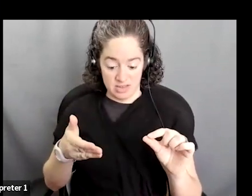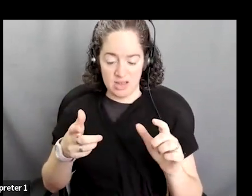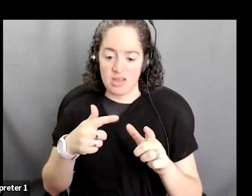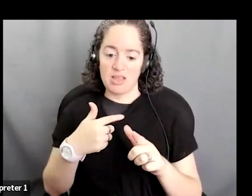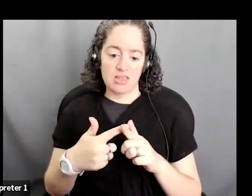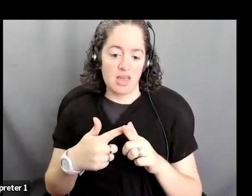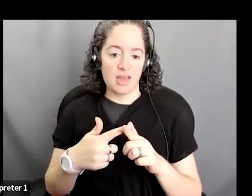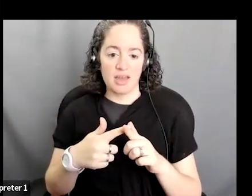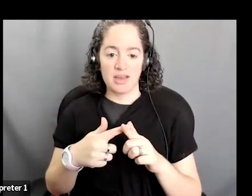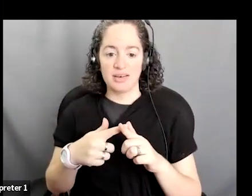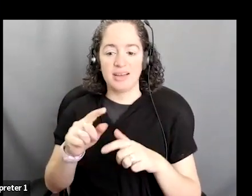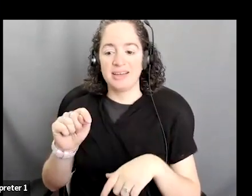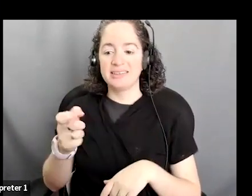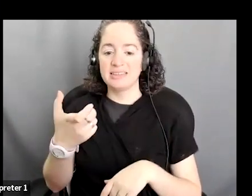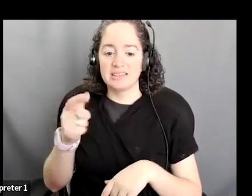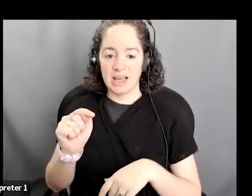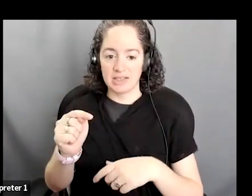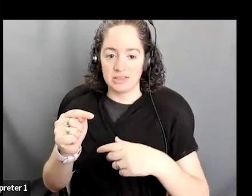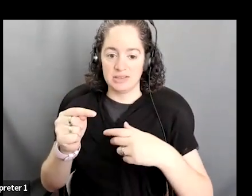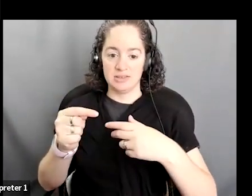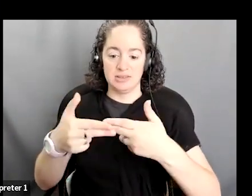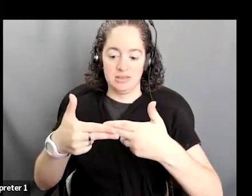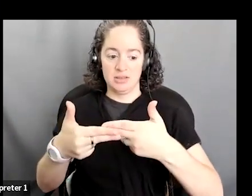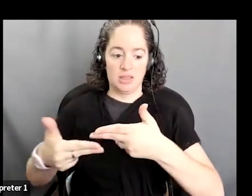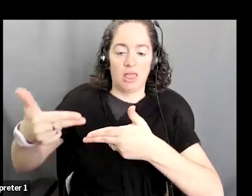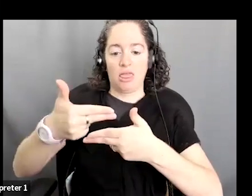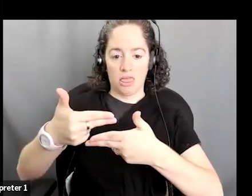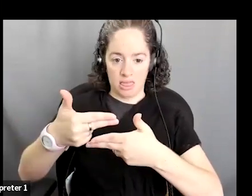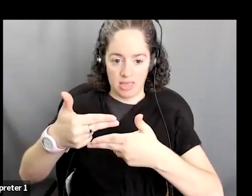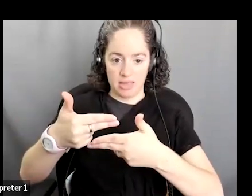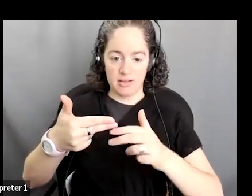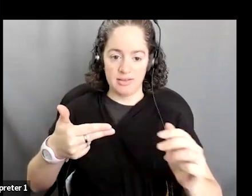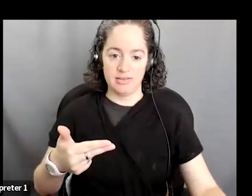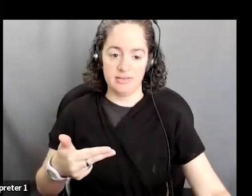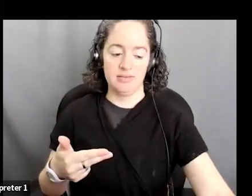on a text area the label towards the top,